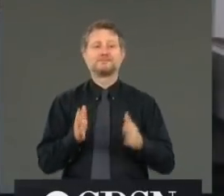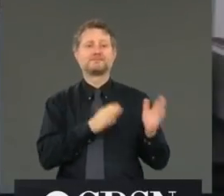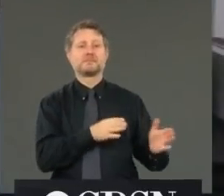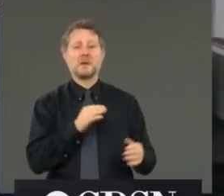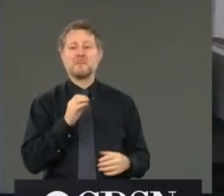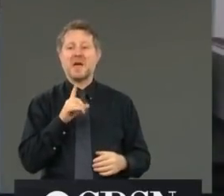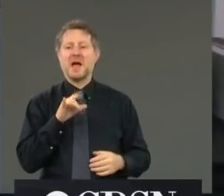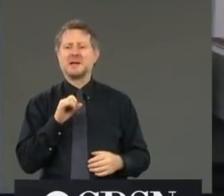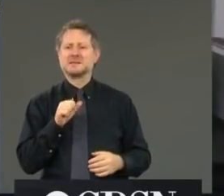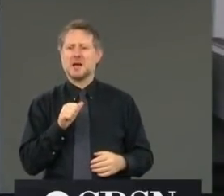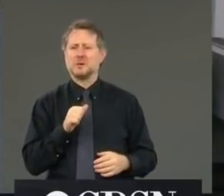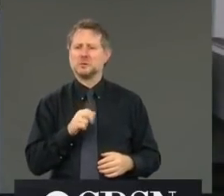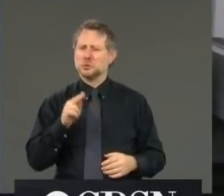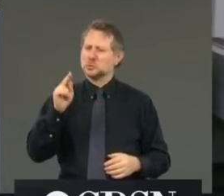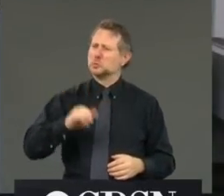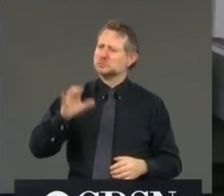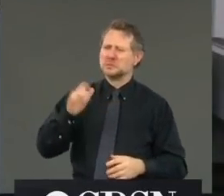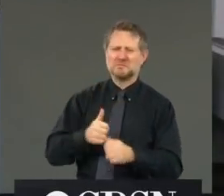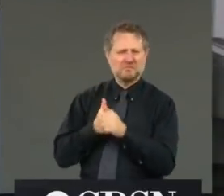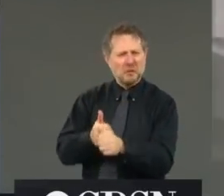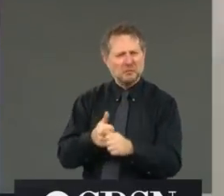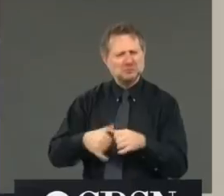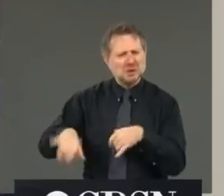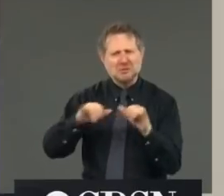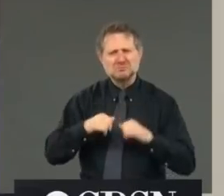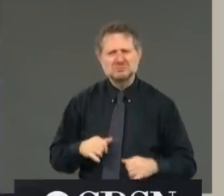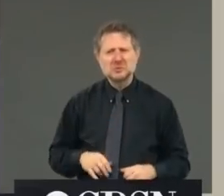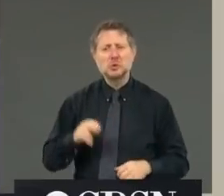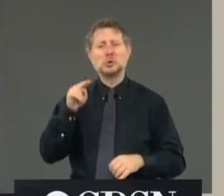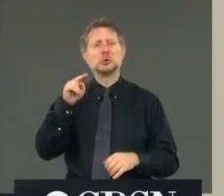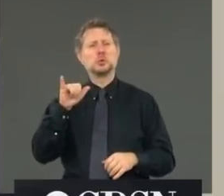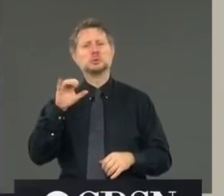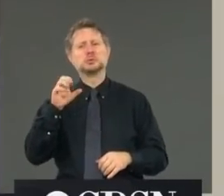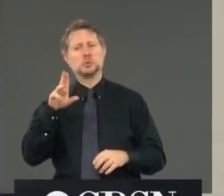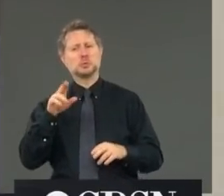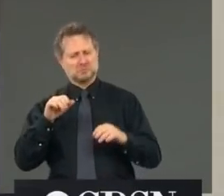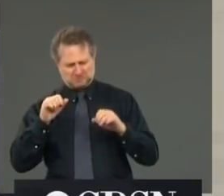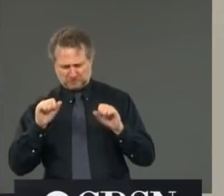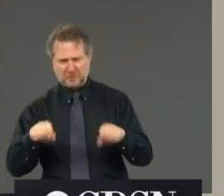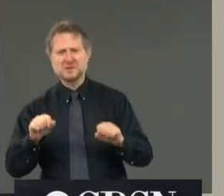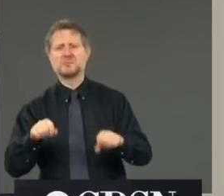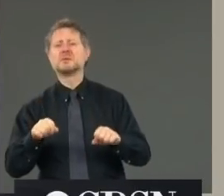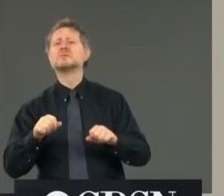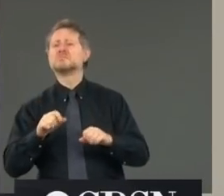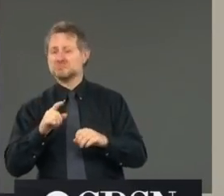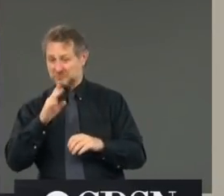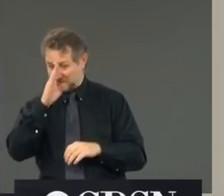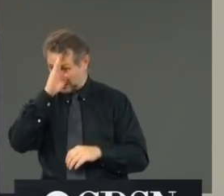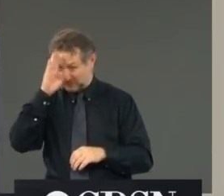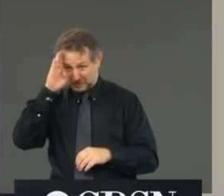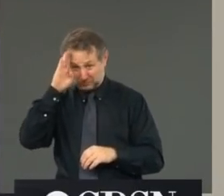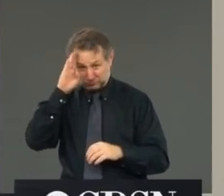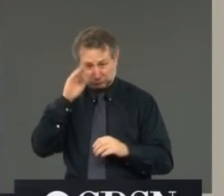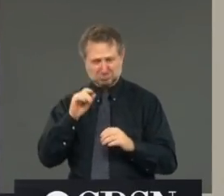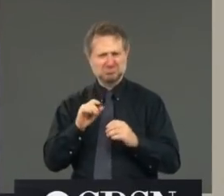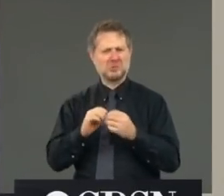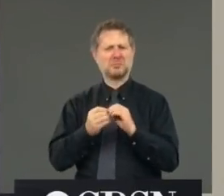WHAT IS SAFE IN BUFFALO IS SAFE IN NEW YORK IS SAFE IN SUFFOLK AND THEY DON'T CHANGE. I DON'T KNOW WHAT YOU ARE